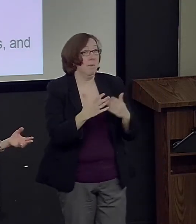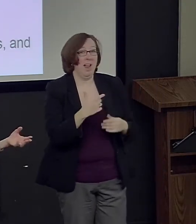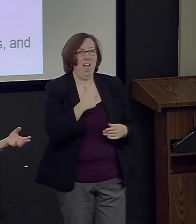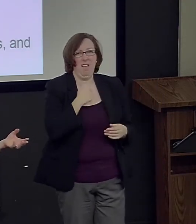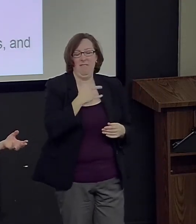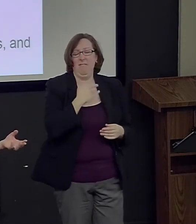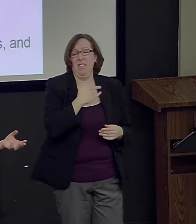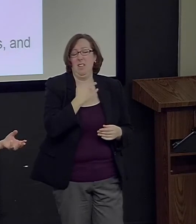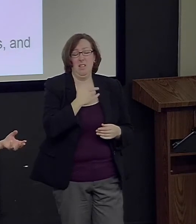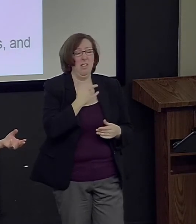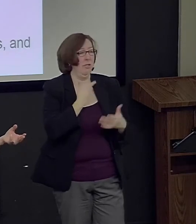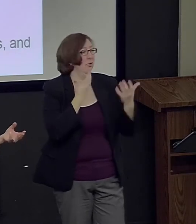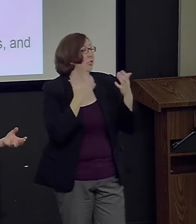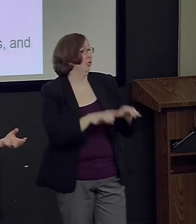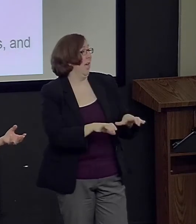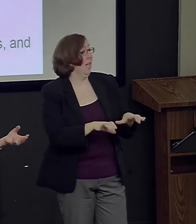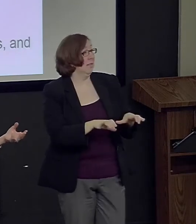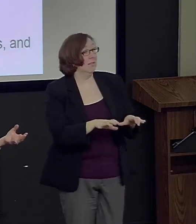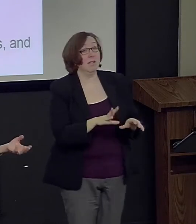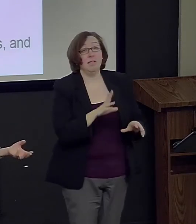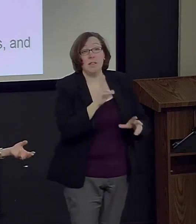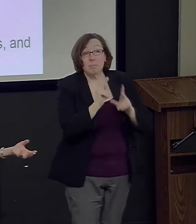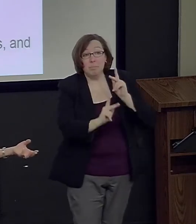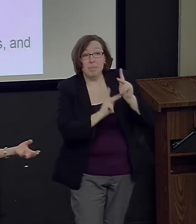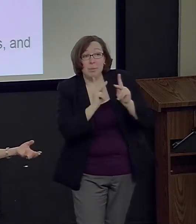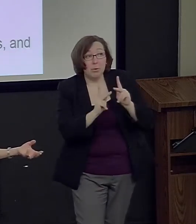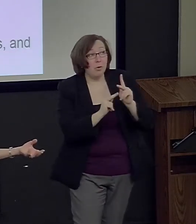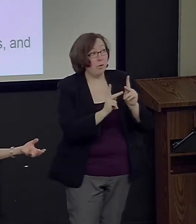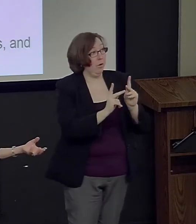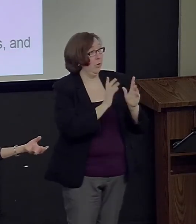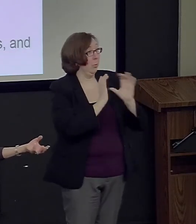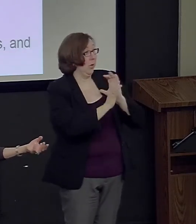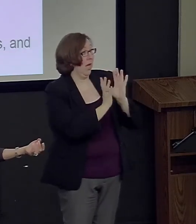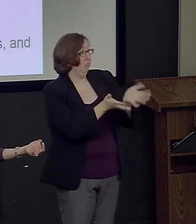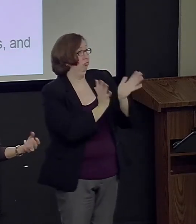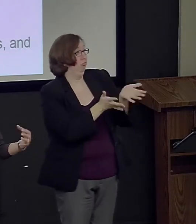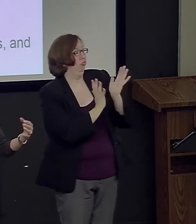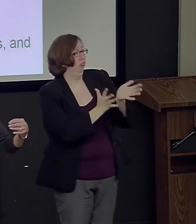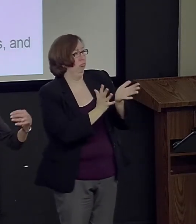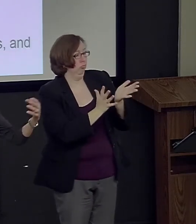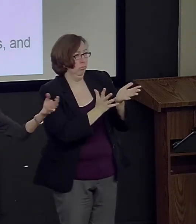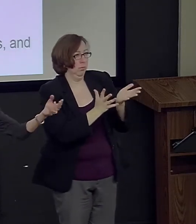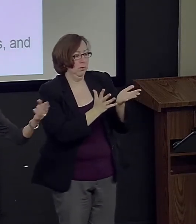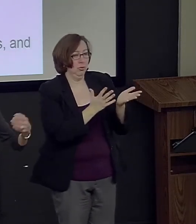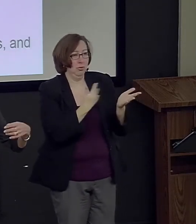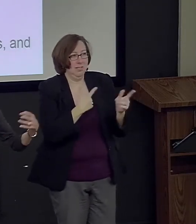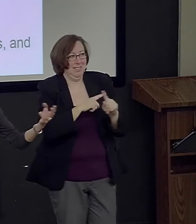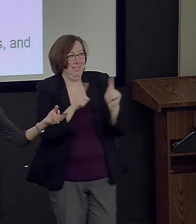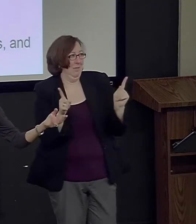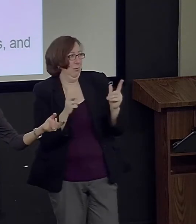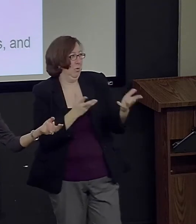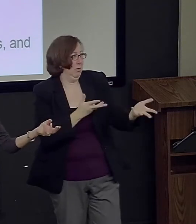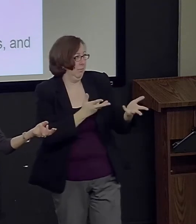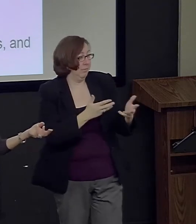as they communicate with each other. For example, in the eye-to-eye contact experiment,